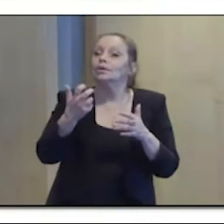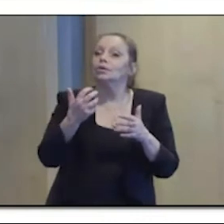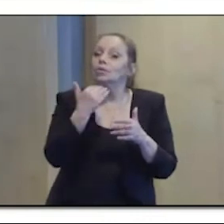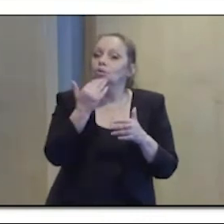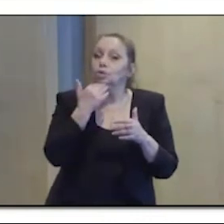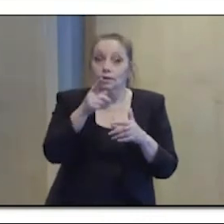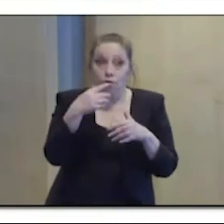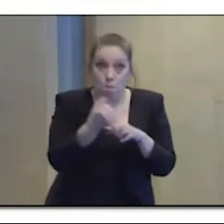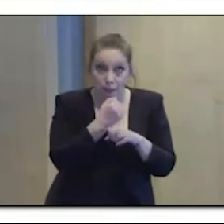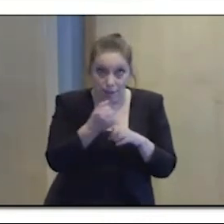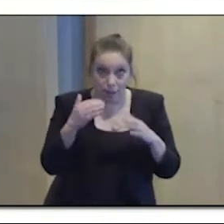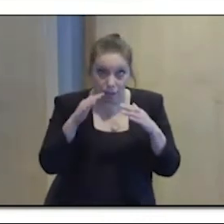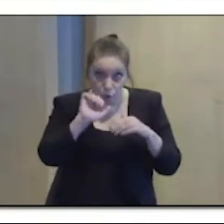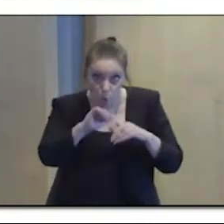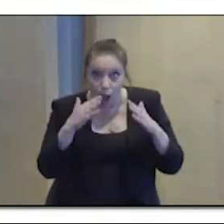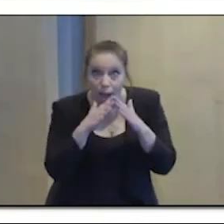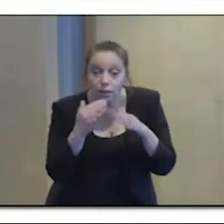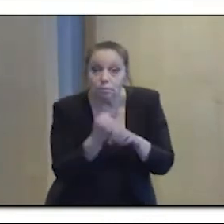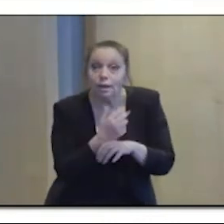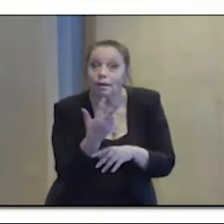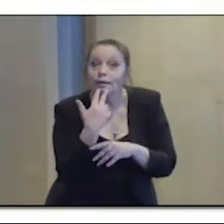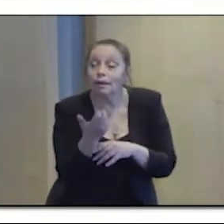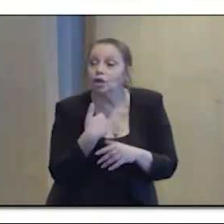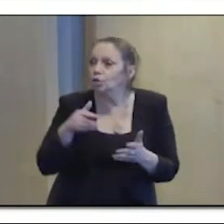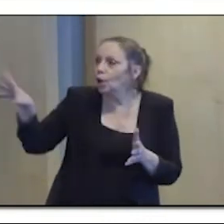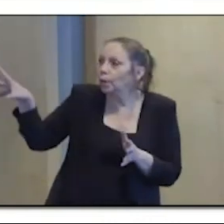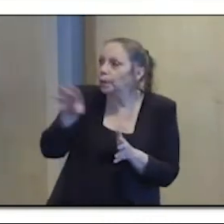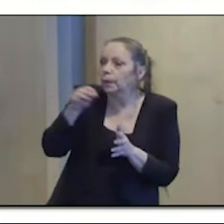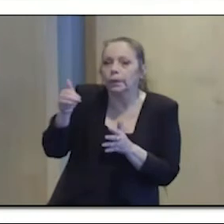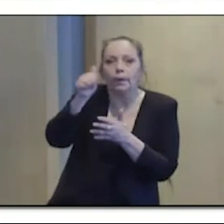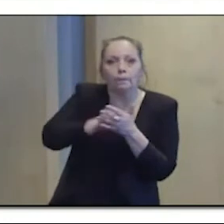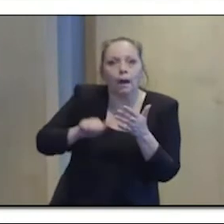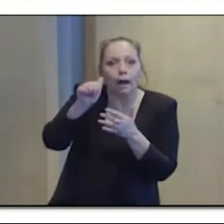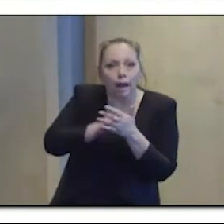at home and using it at home, you're not importing as much electricity from a retailer.